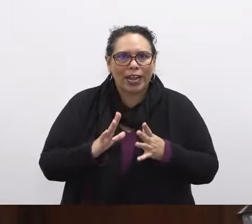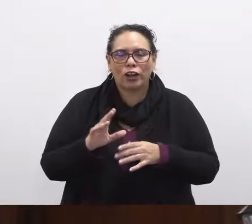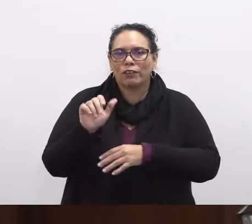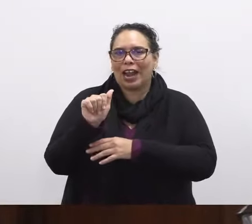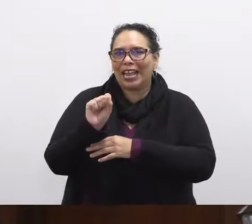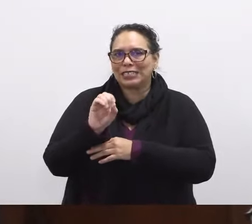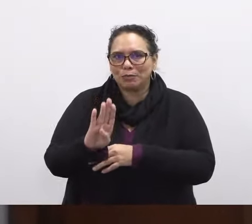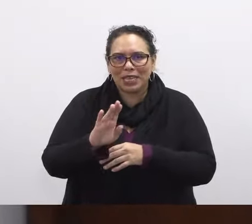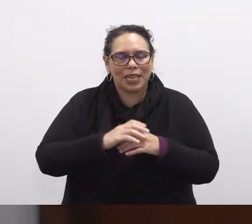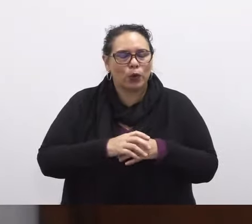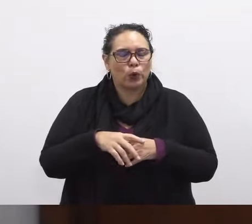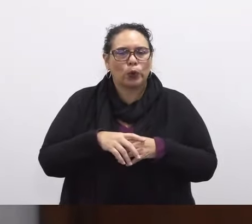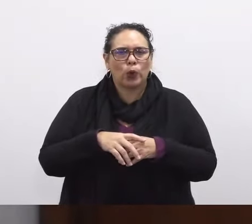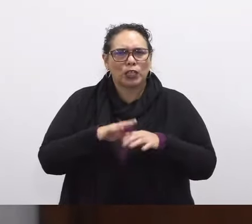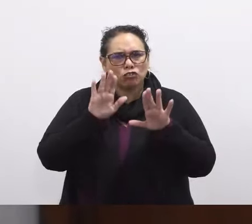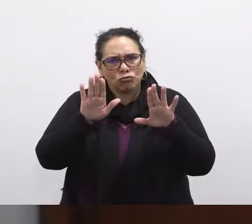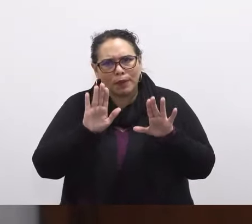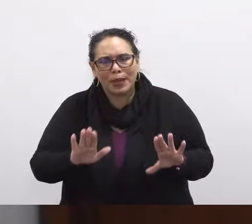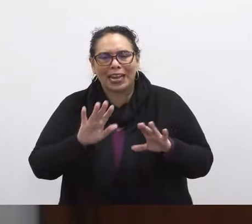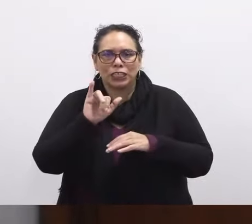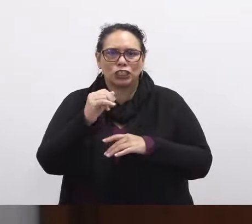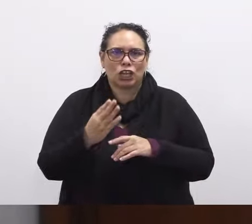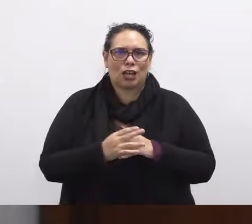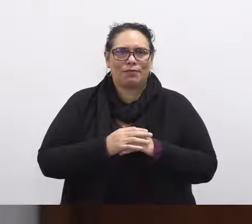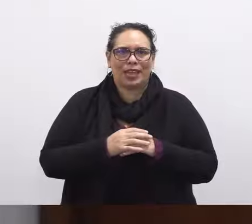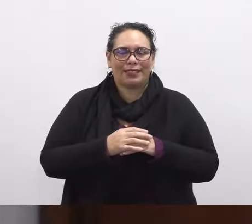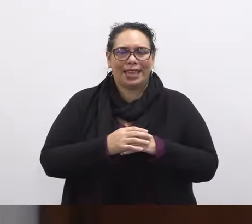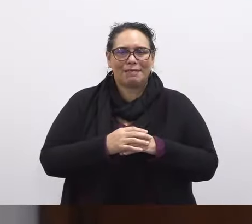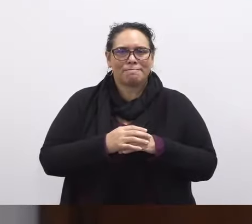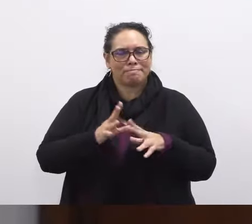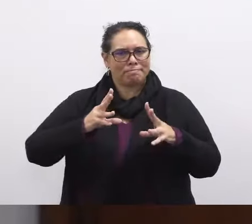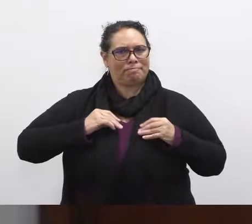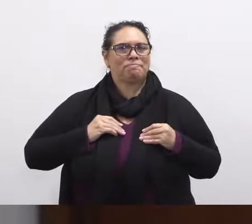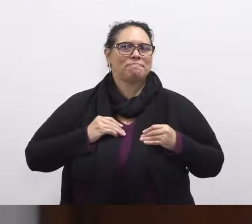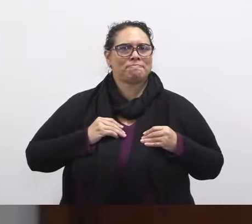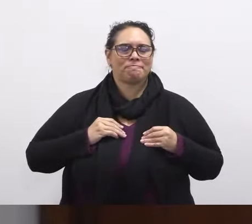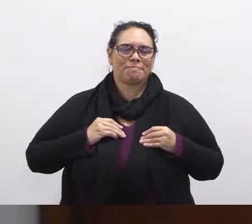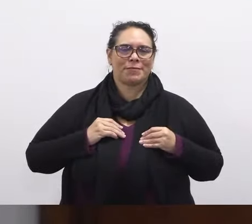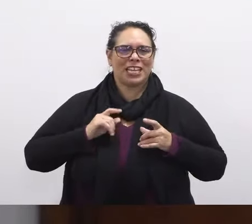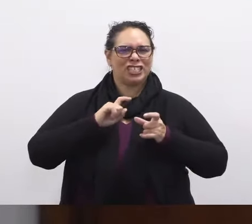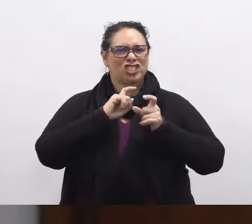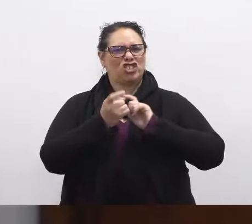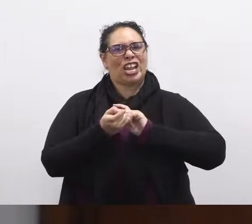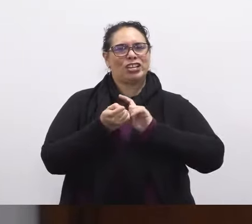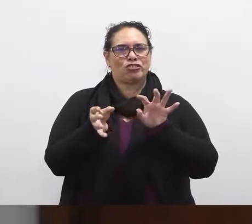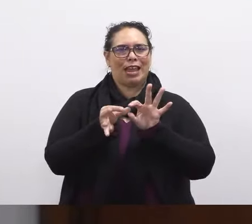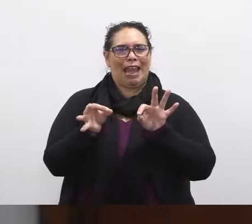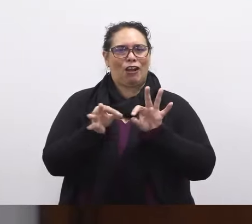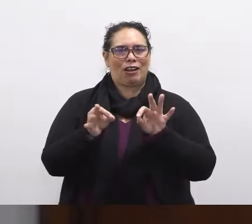and really have taken on the change the narrative theme. And they're doing an incredible job.